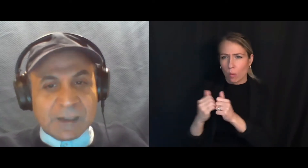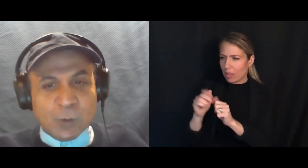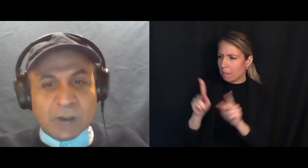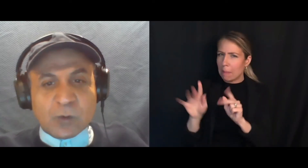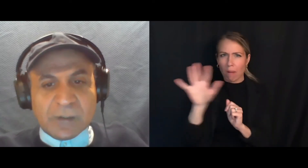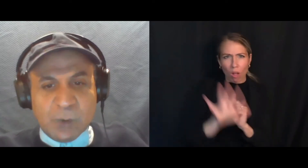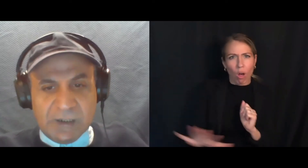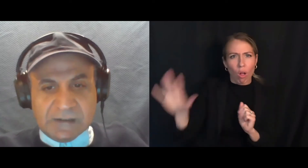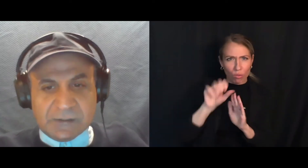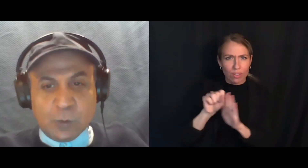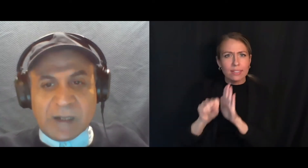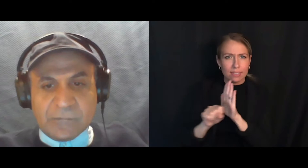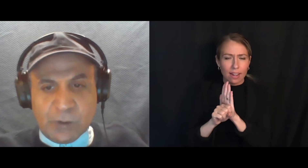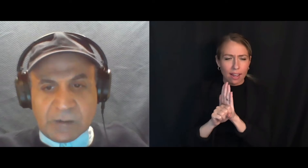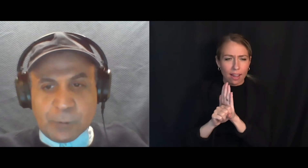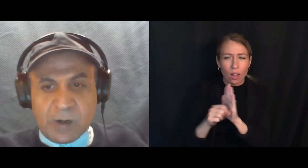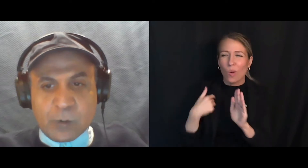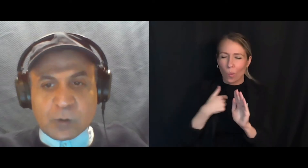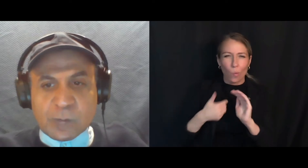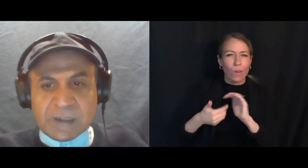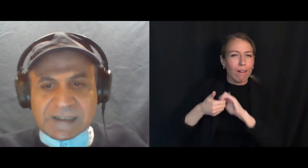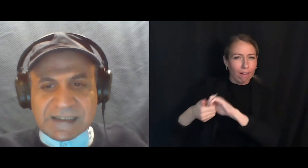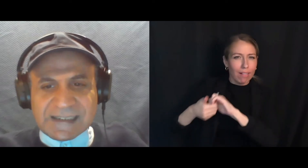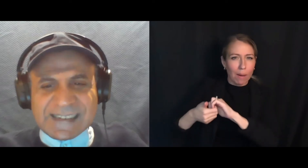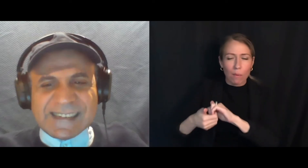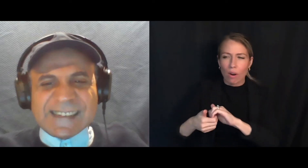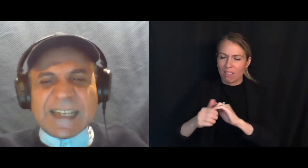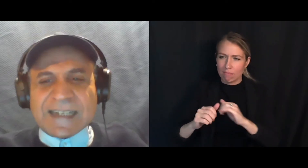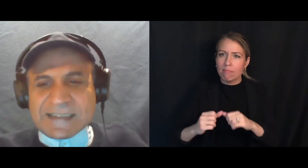and we collaborate to advocate for our community tirelessly.